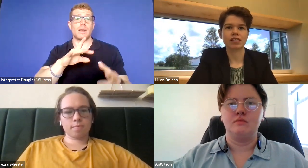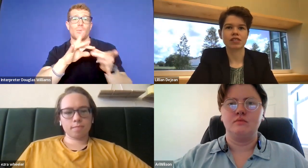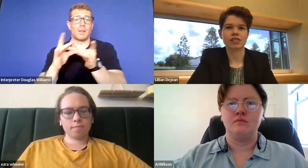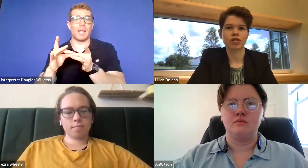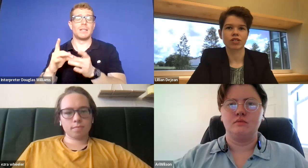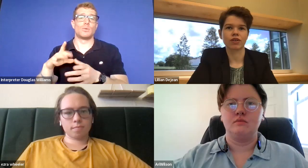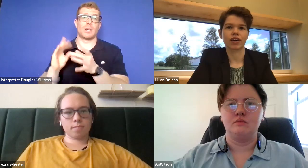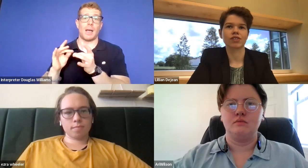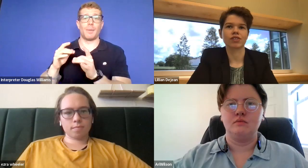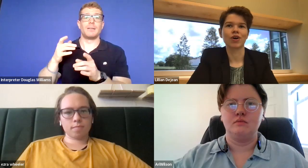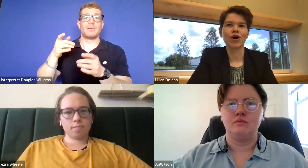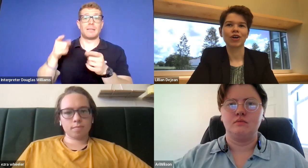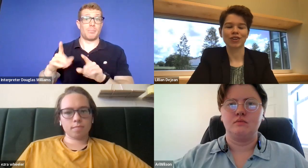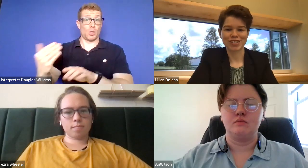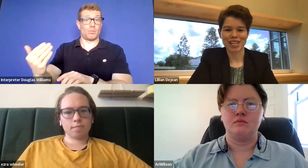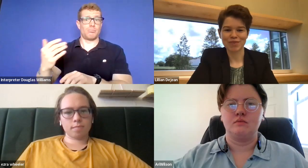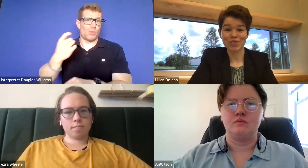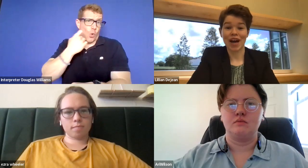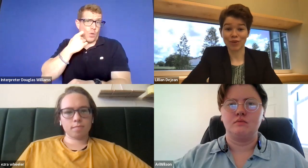Because it's the assumption that okay so you're disabled.